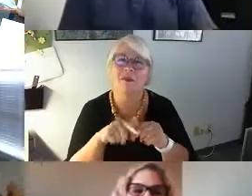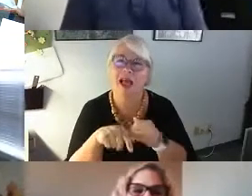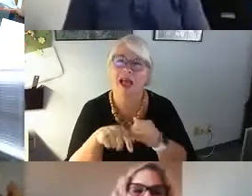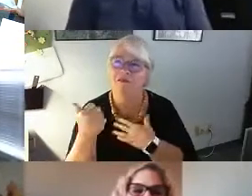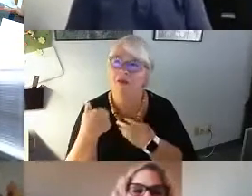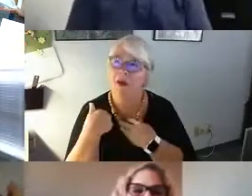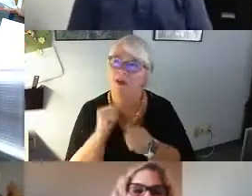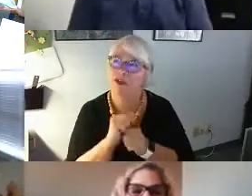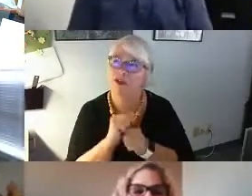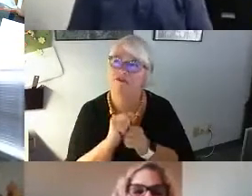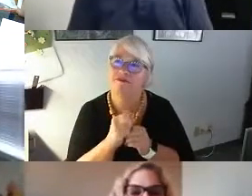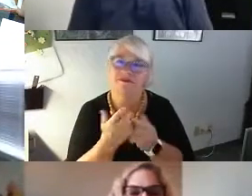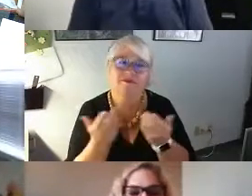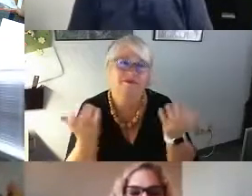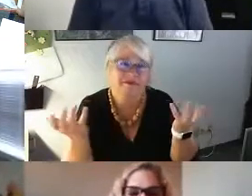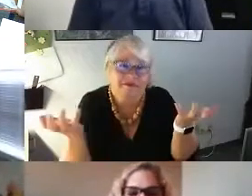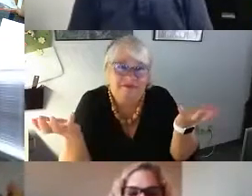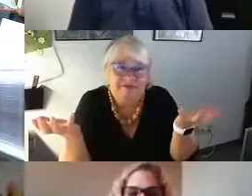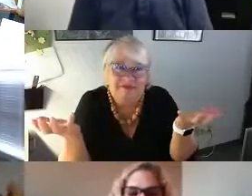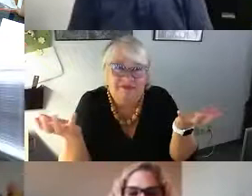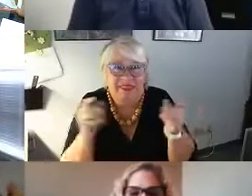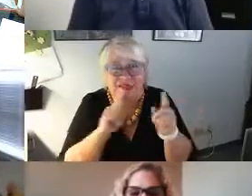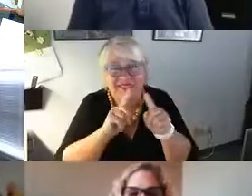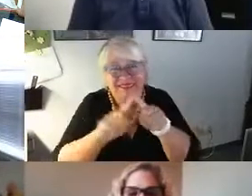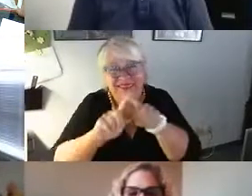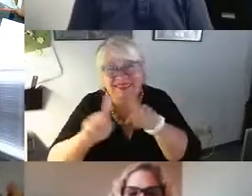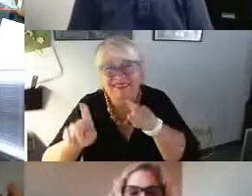Andrea: What else do I do? Really, I do different things. Perhaps you would get bored listening